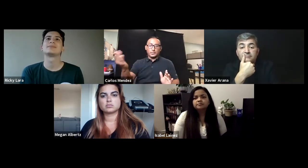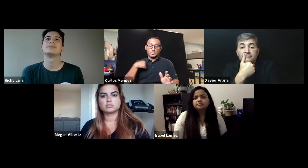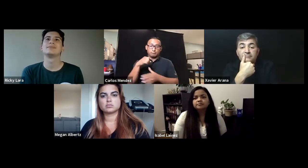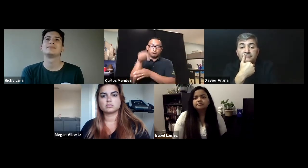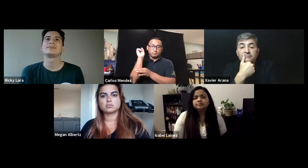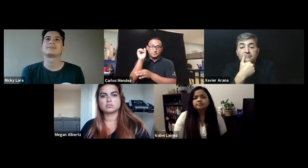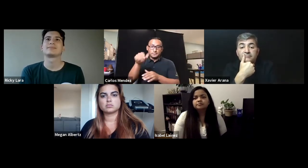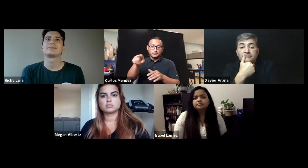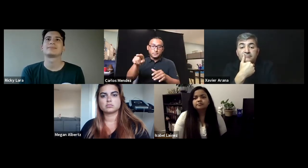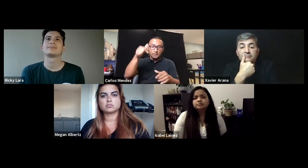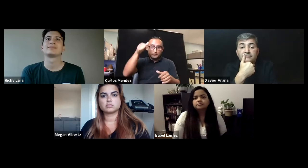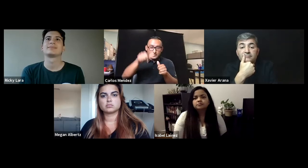Everything had changed.